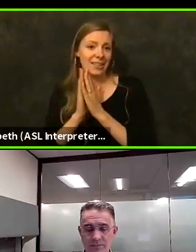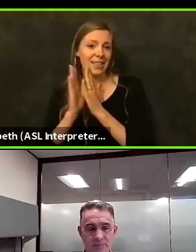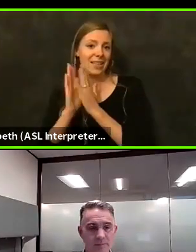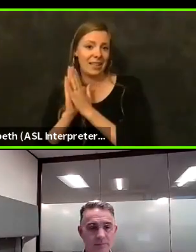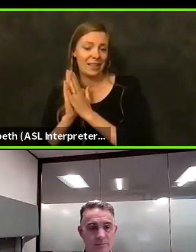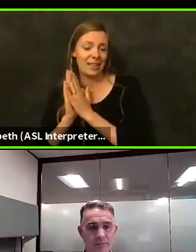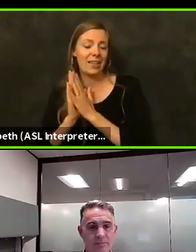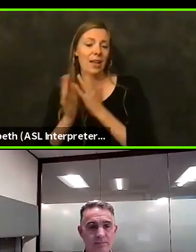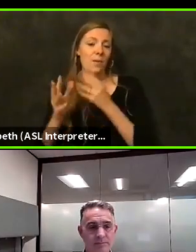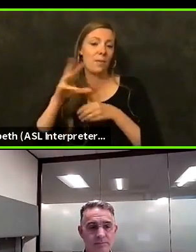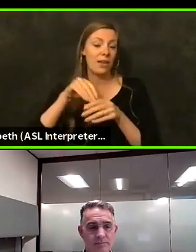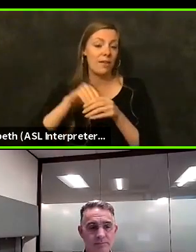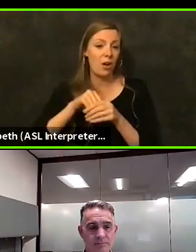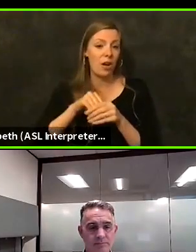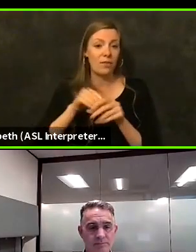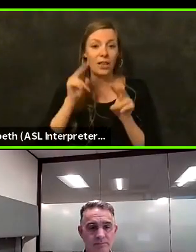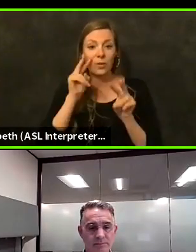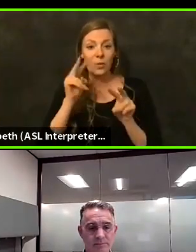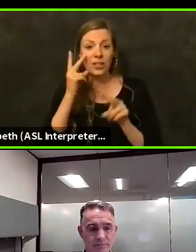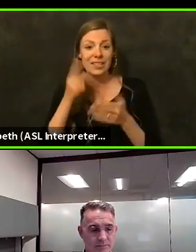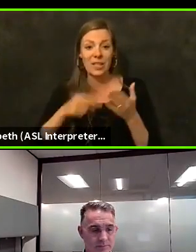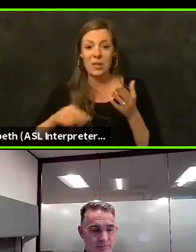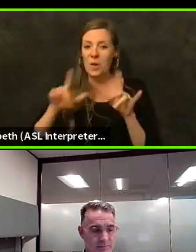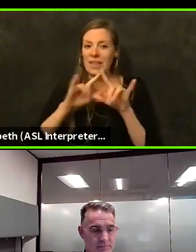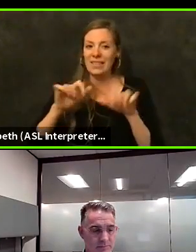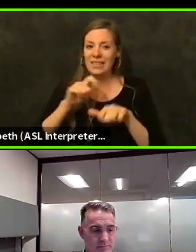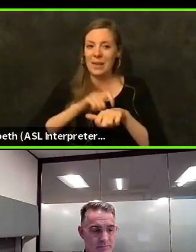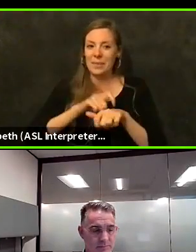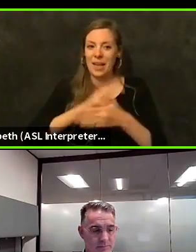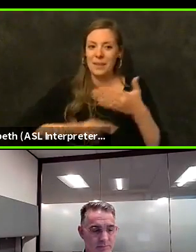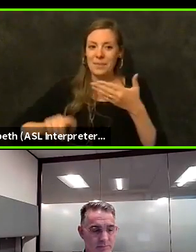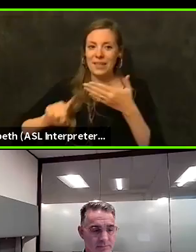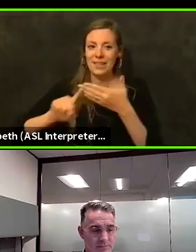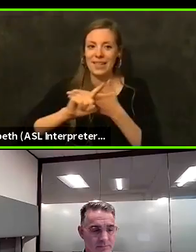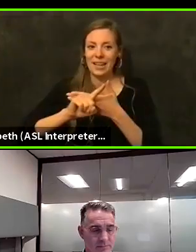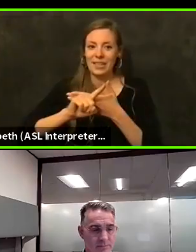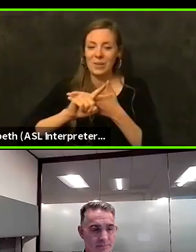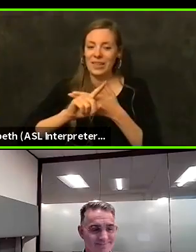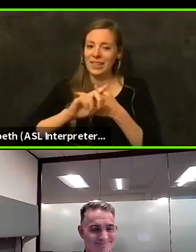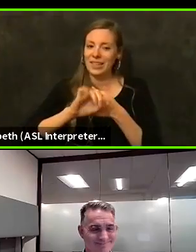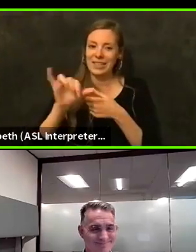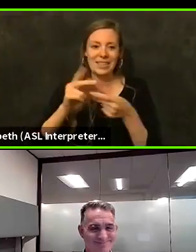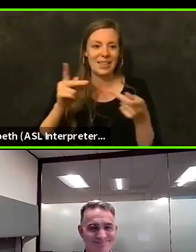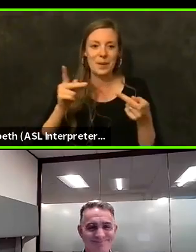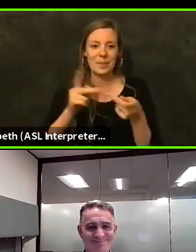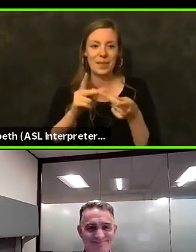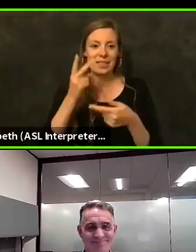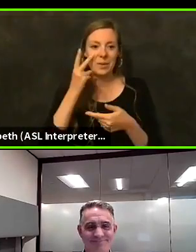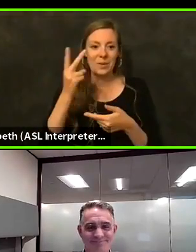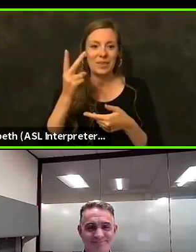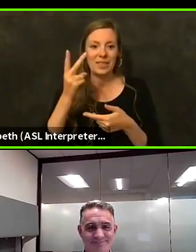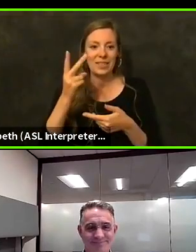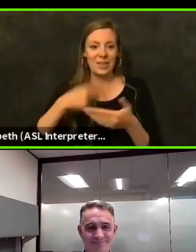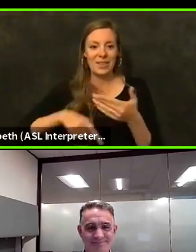And I look forward to seeing you all same time next week, same place. And we will see you next week. Take care and be well.